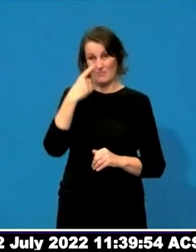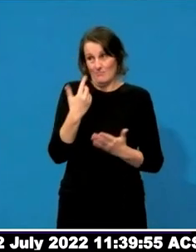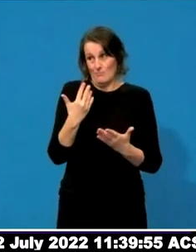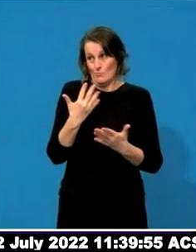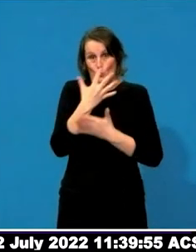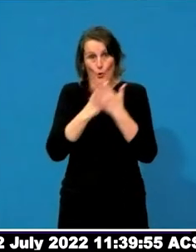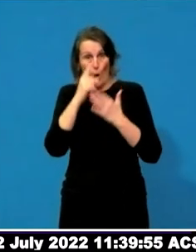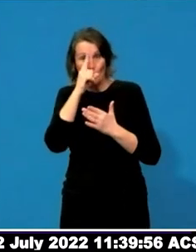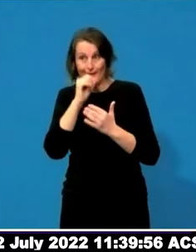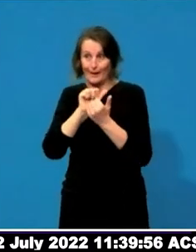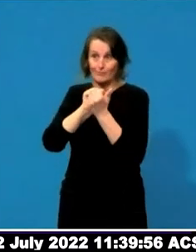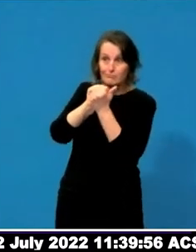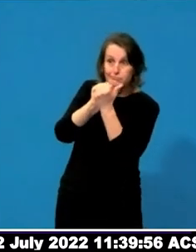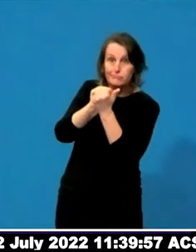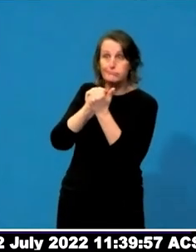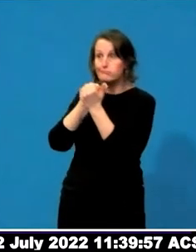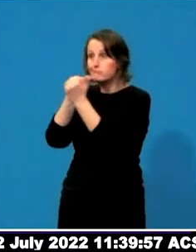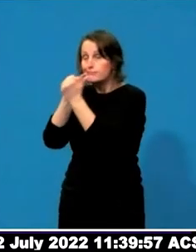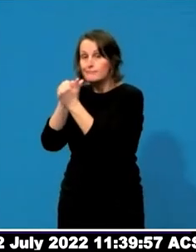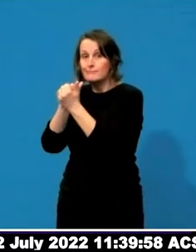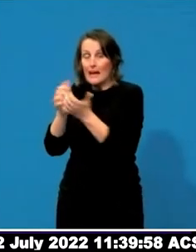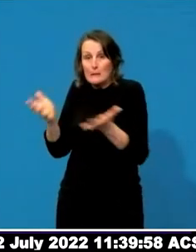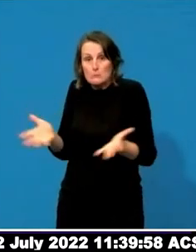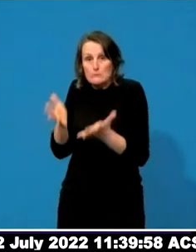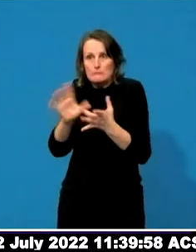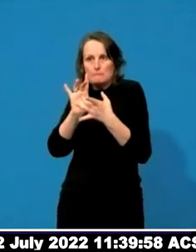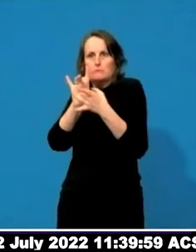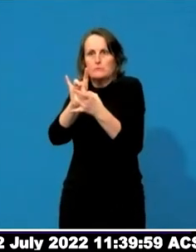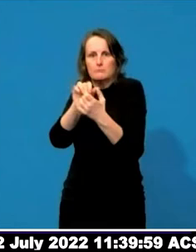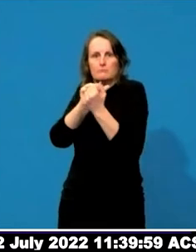and encouraging that type of peer leadership and development.